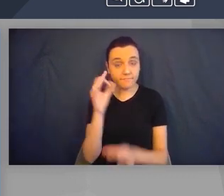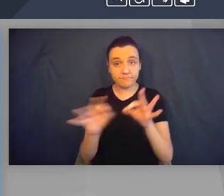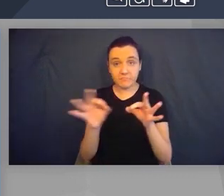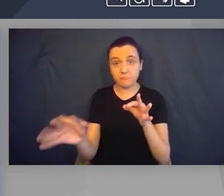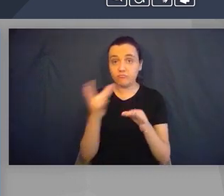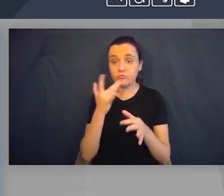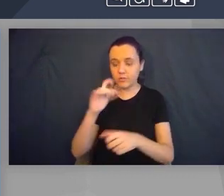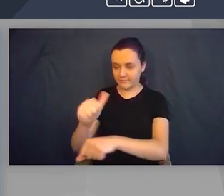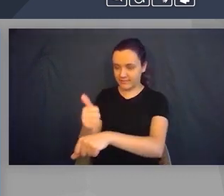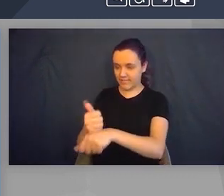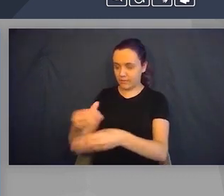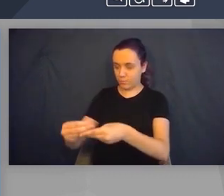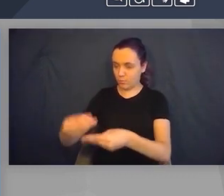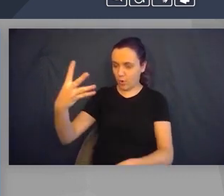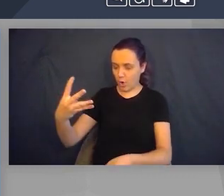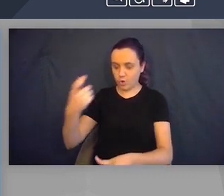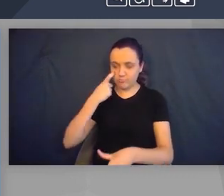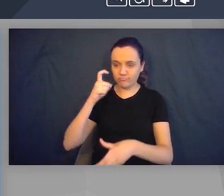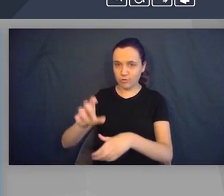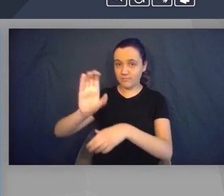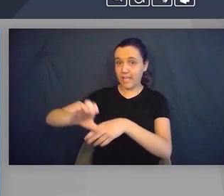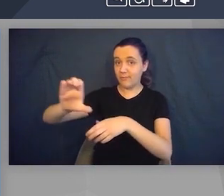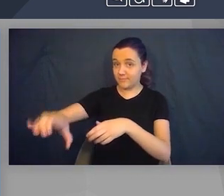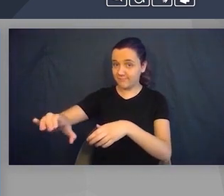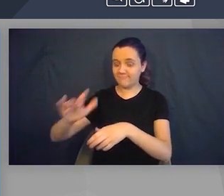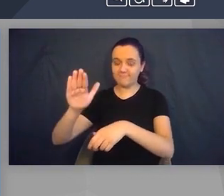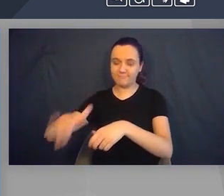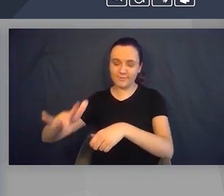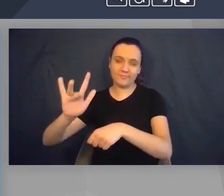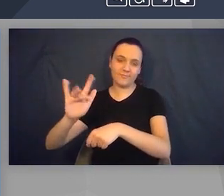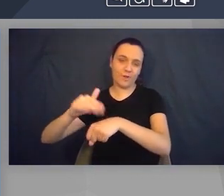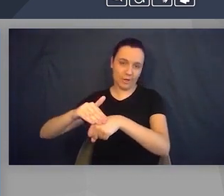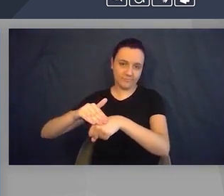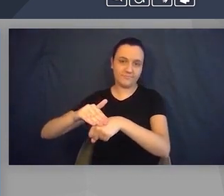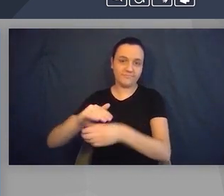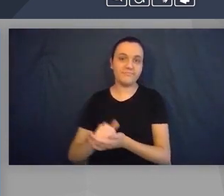please turn it on by going to the closed captions button in the video controls. After the completion of the conference,